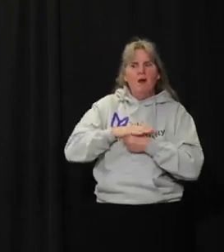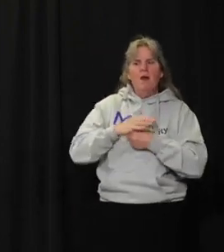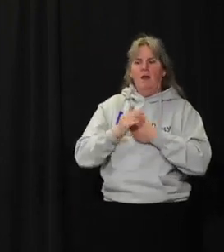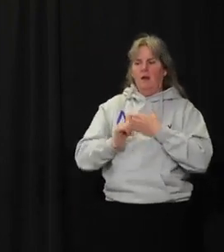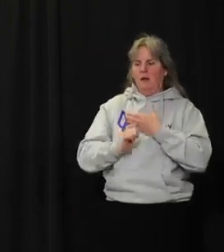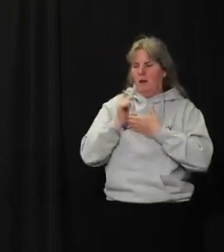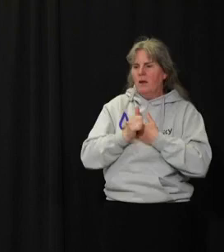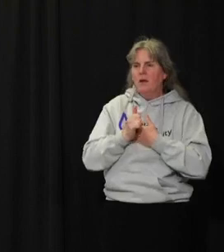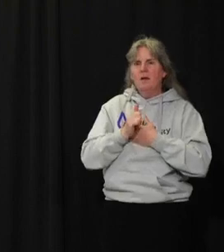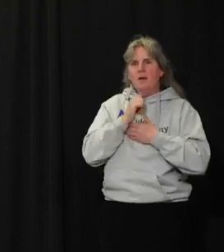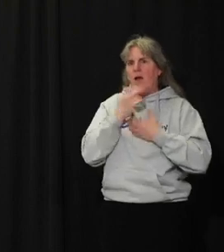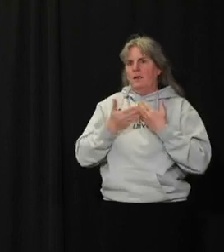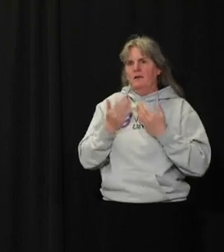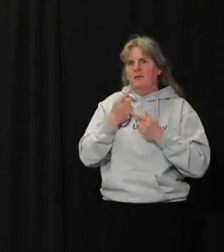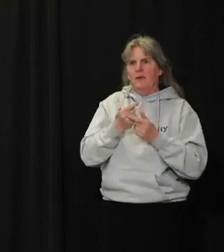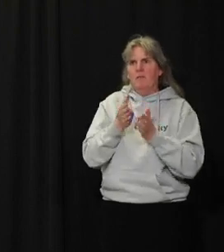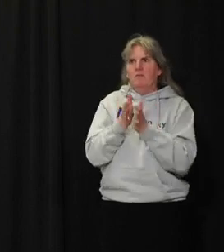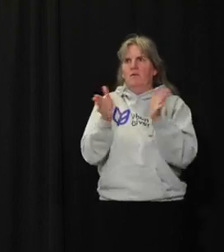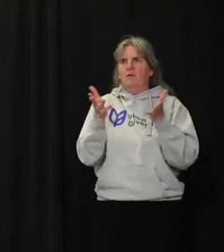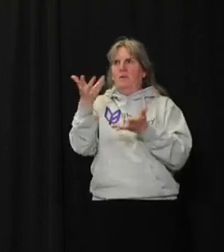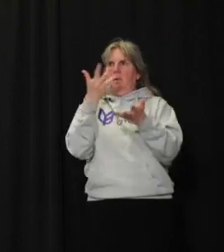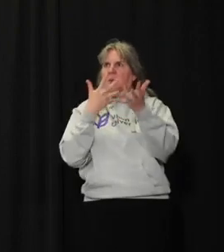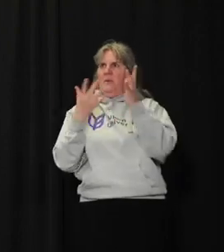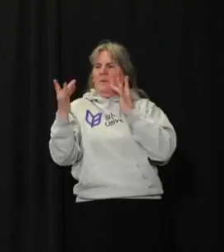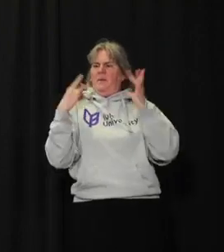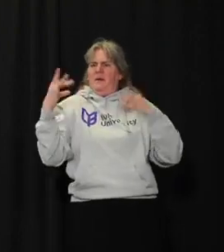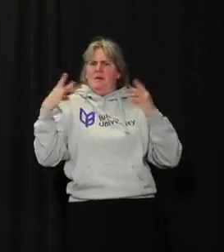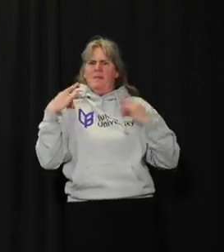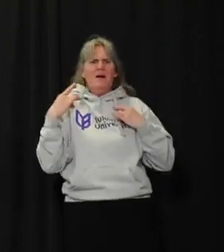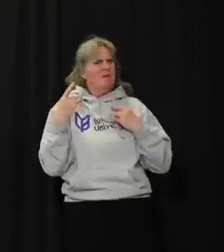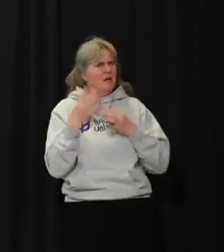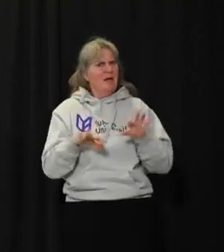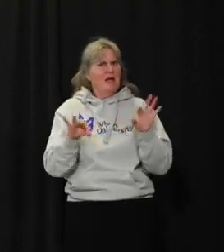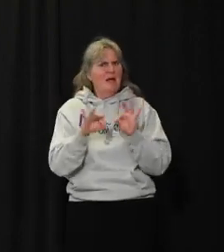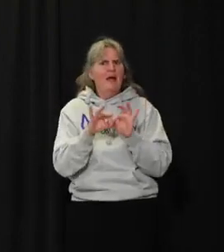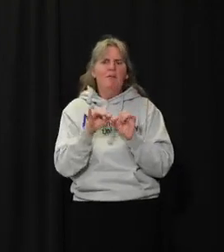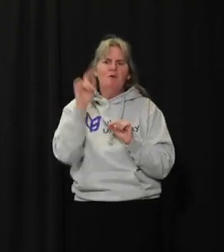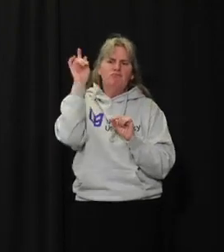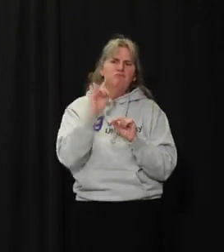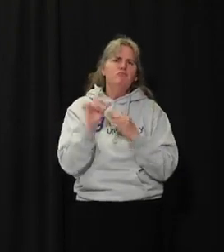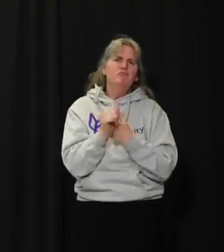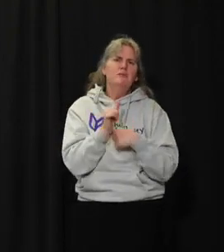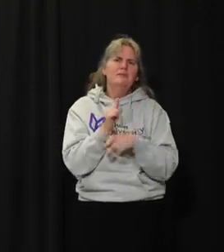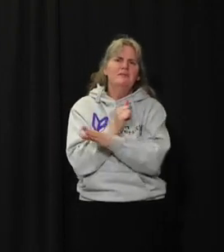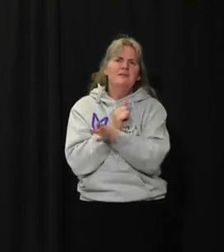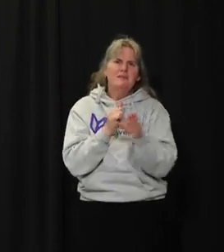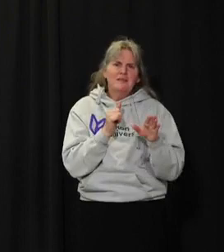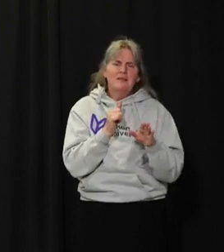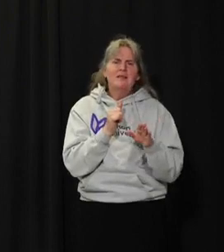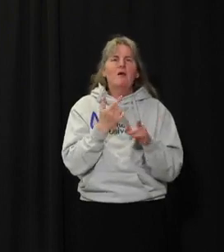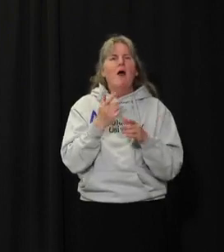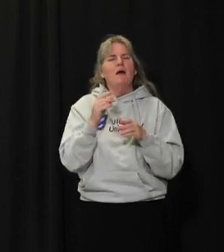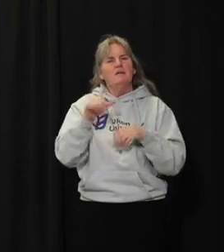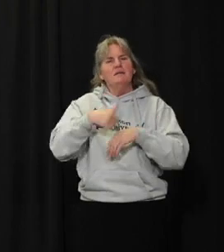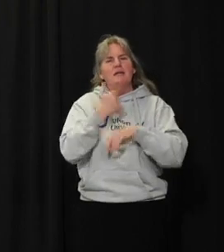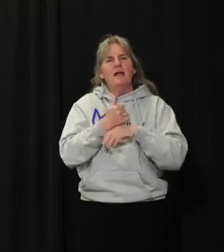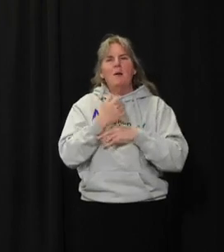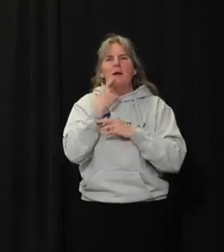risk of interacting with the public. It is important to take steps to mitigate this risk such as